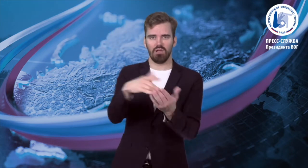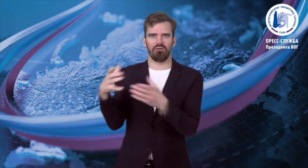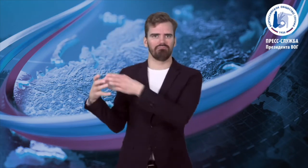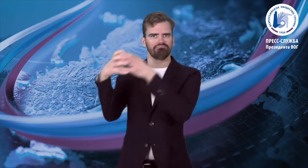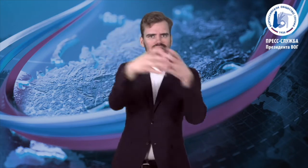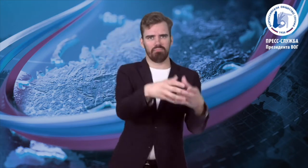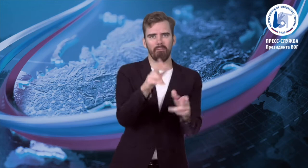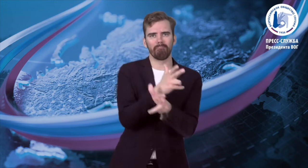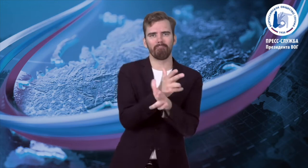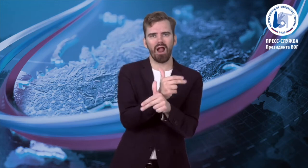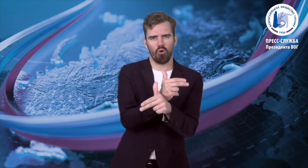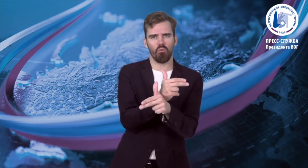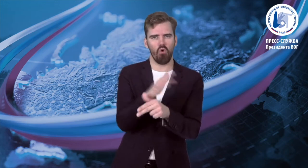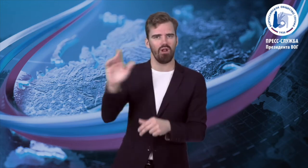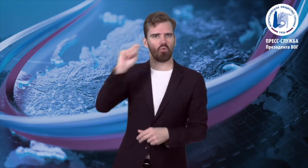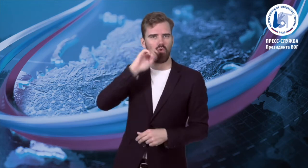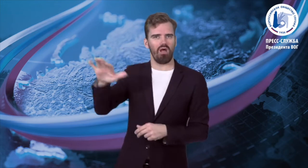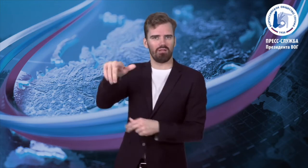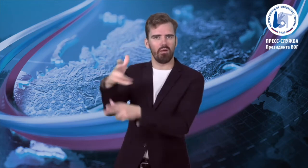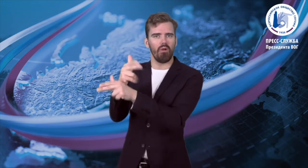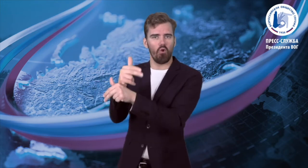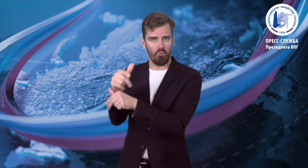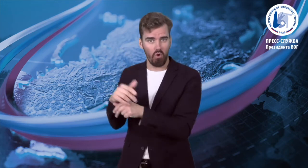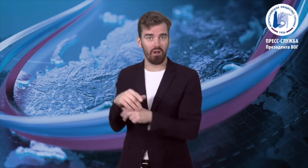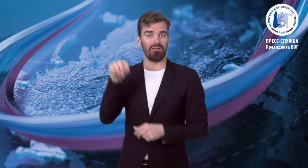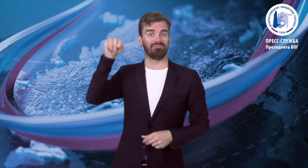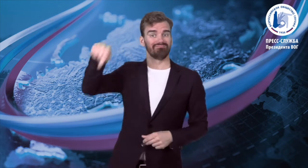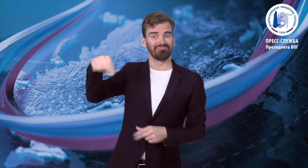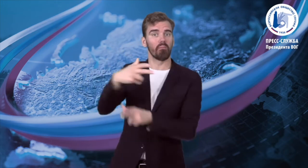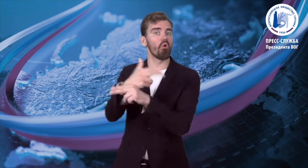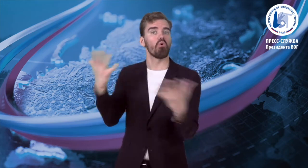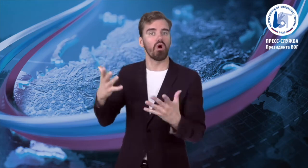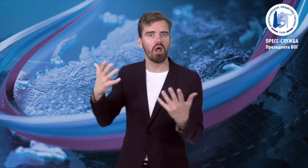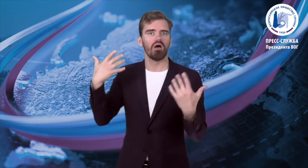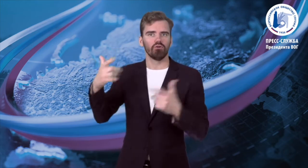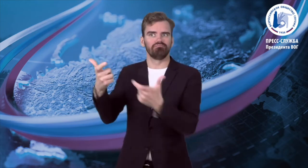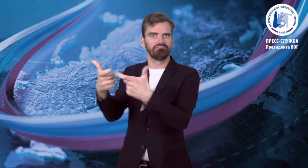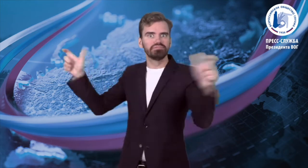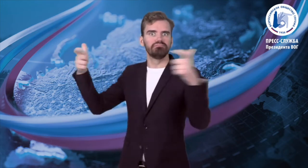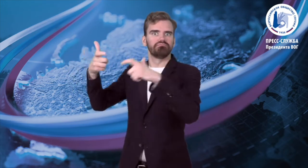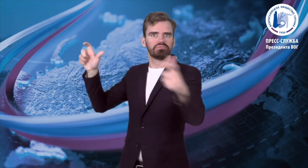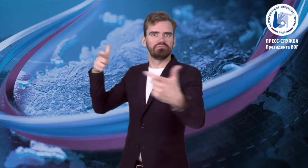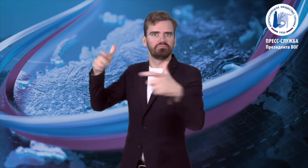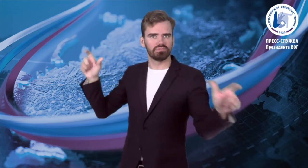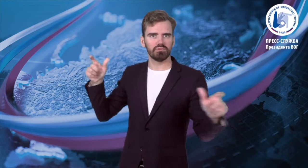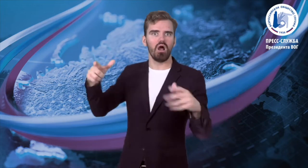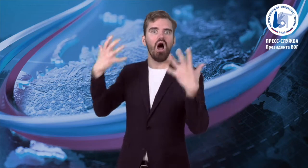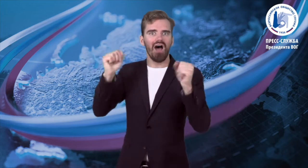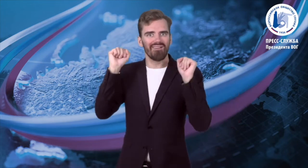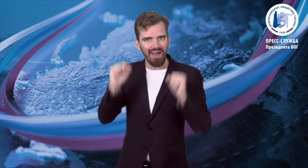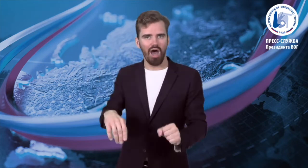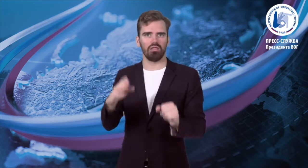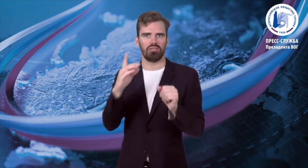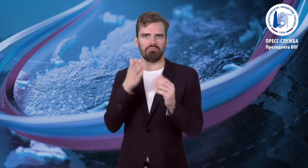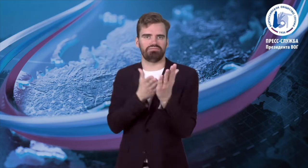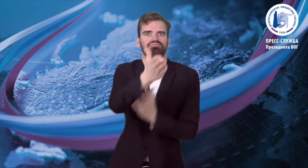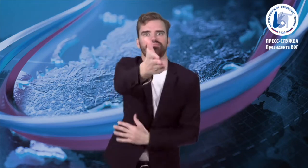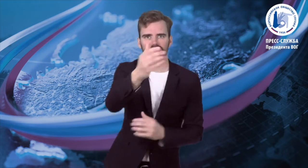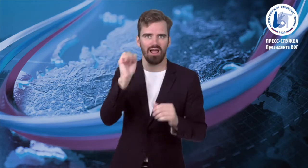it became possible to open the first humanitarian corridors and begin the evacuation of the population.